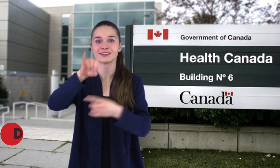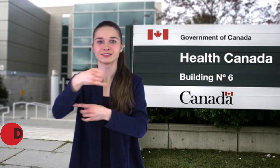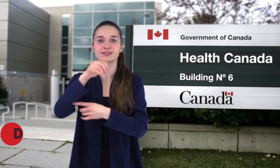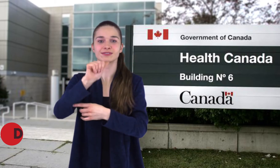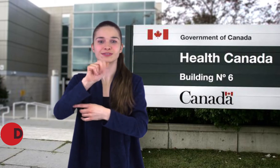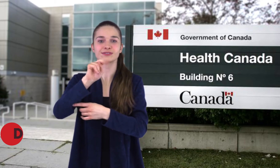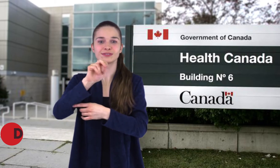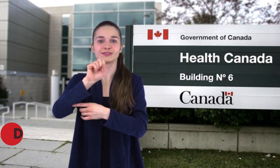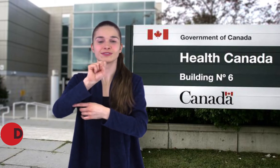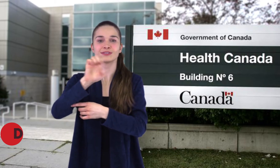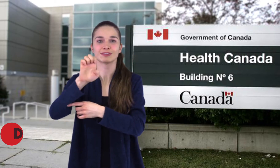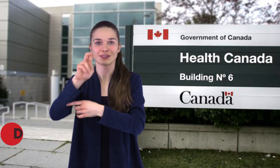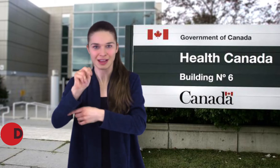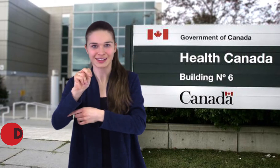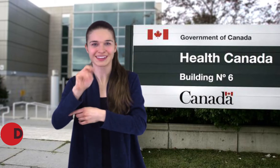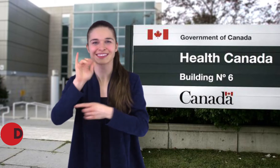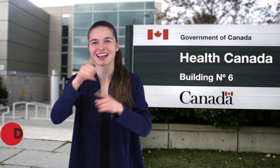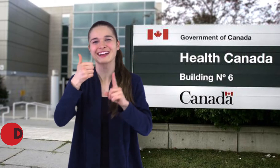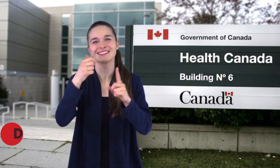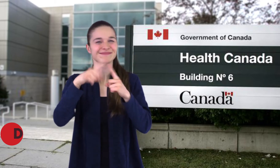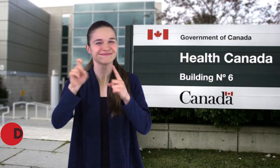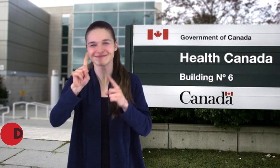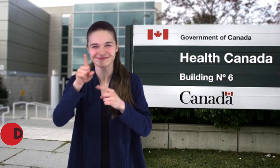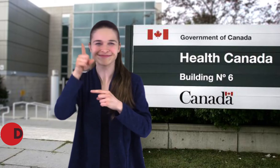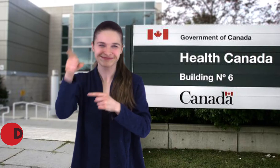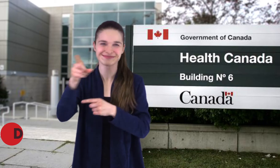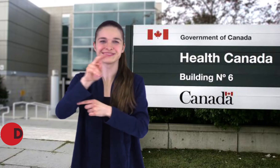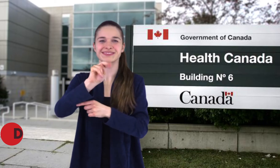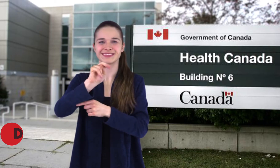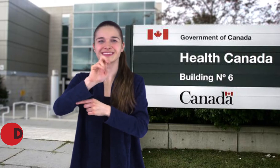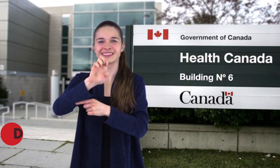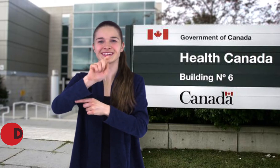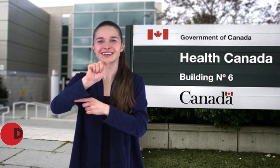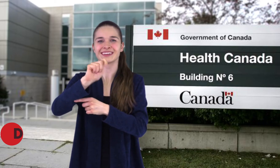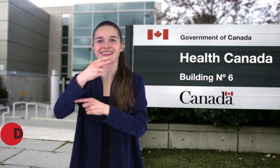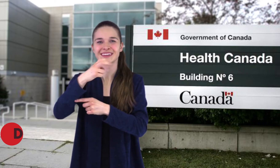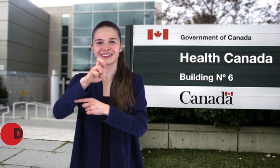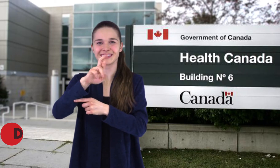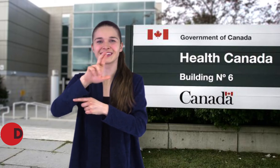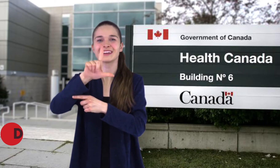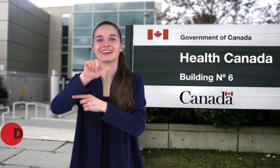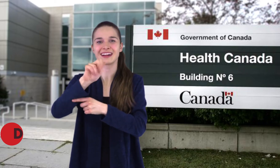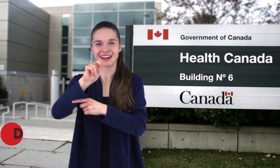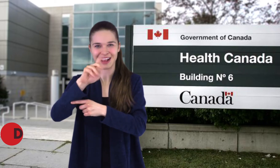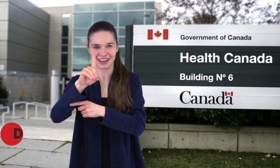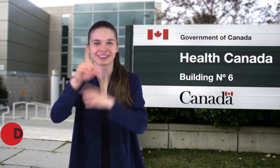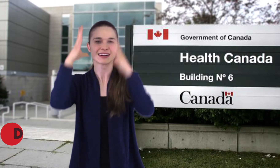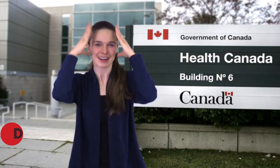Janssen in the Netherlands,